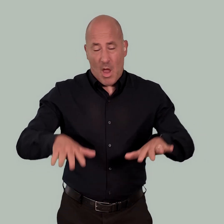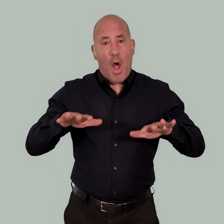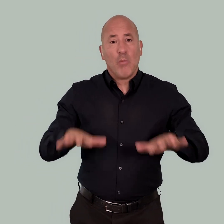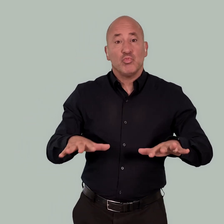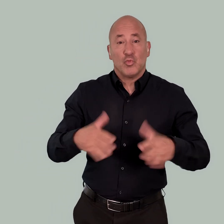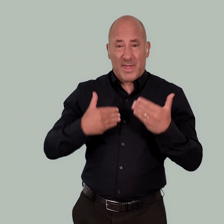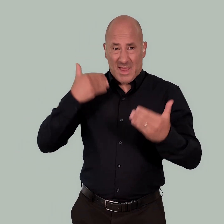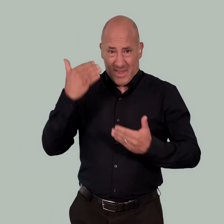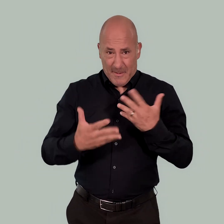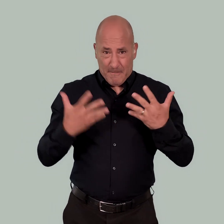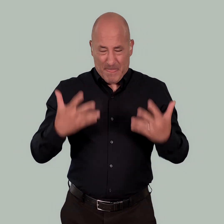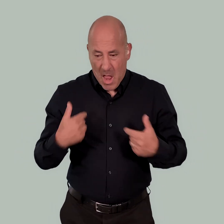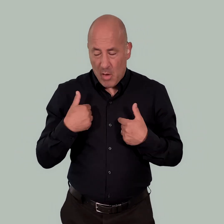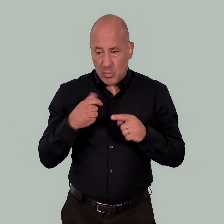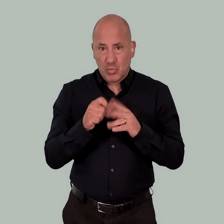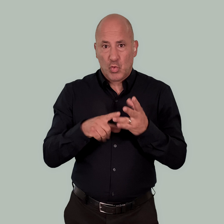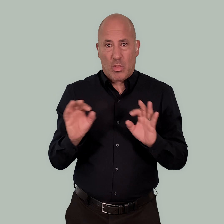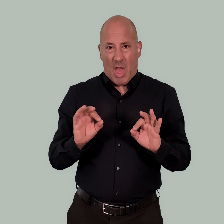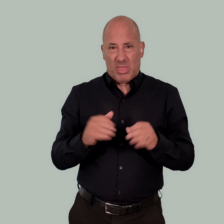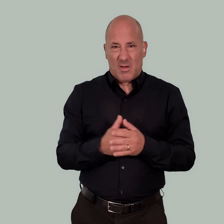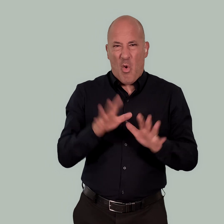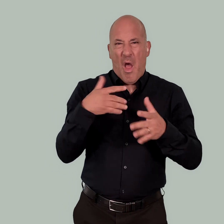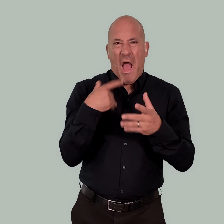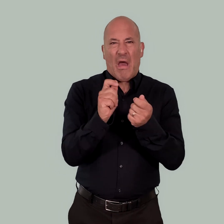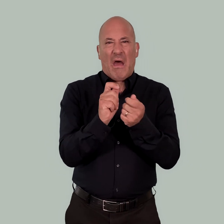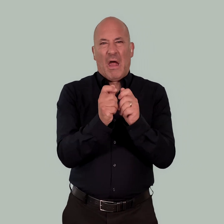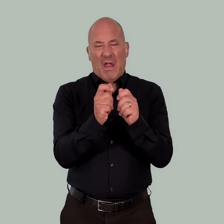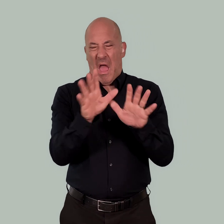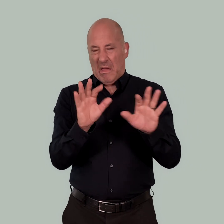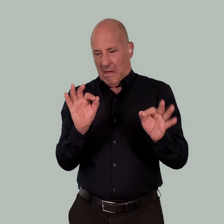The country has reached a point where inaction or iterative tinkering